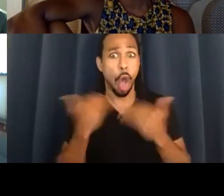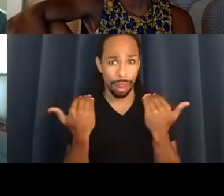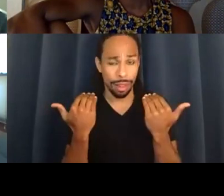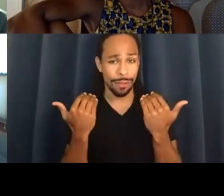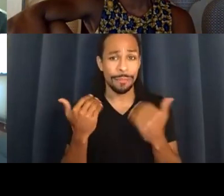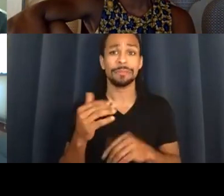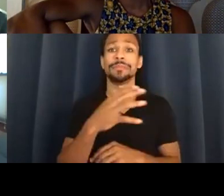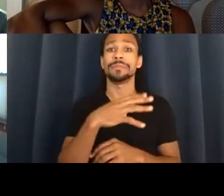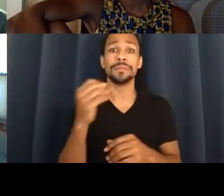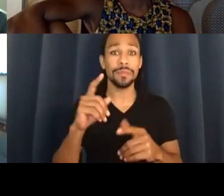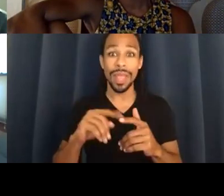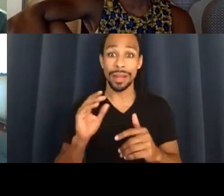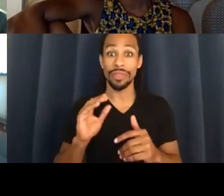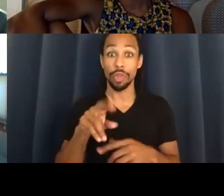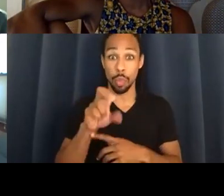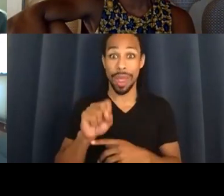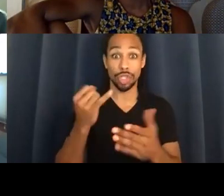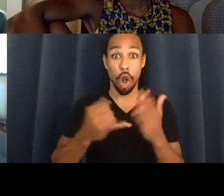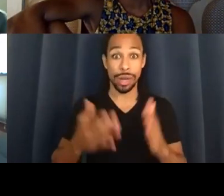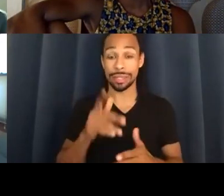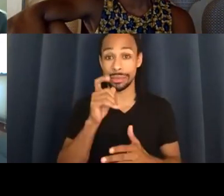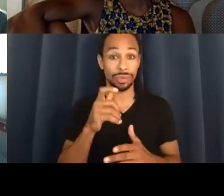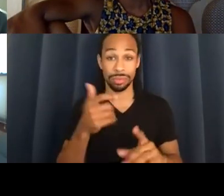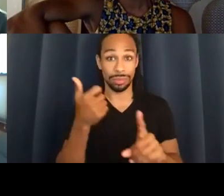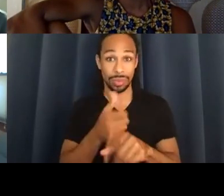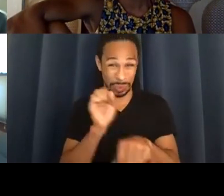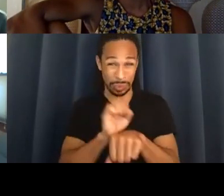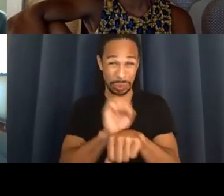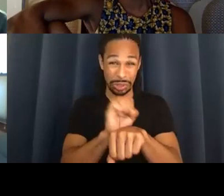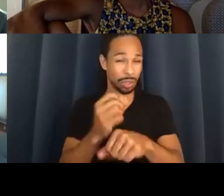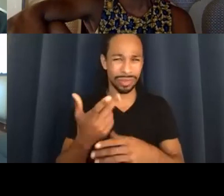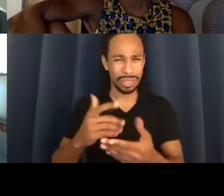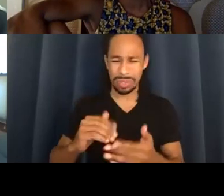underfunded, completely undersupported, they cannot compete